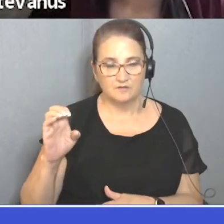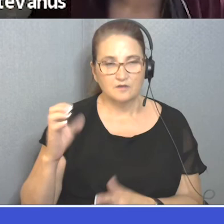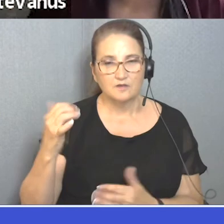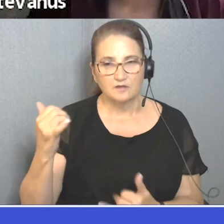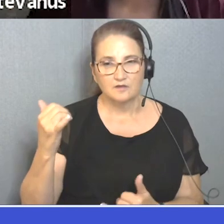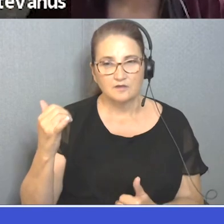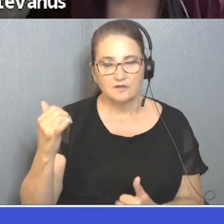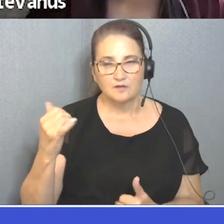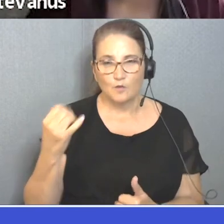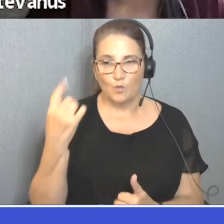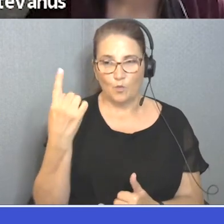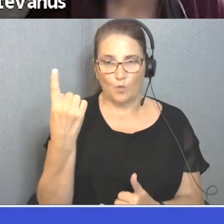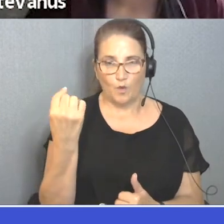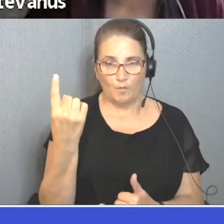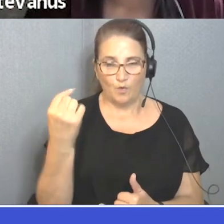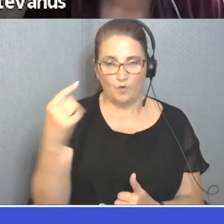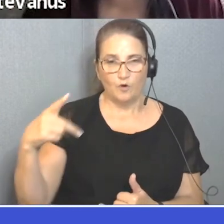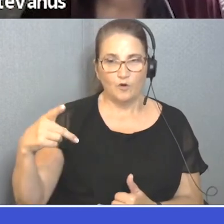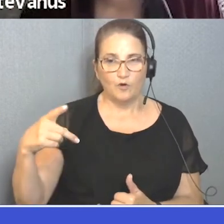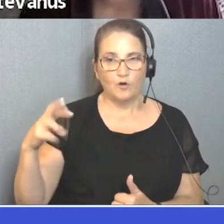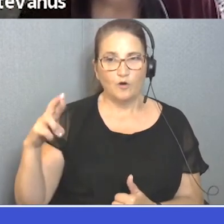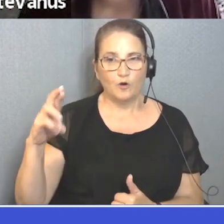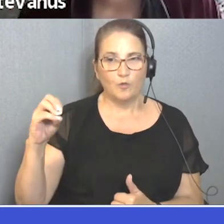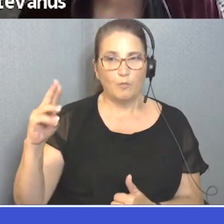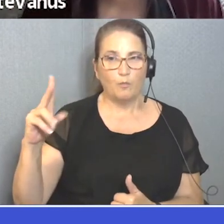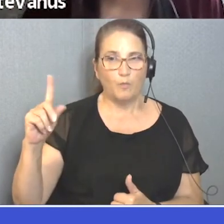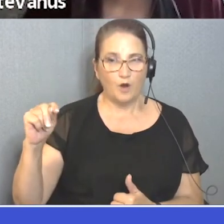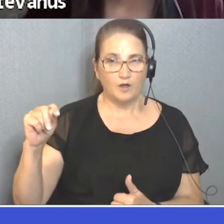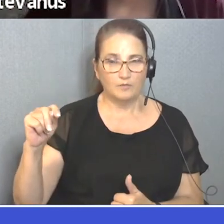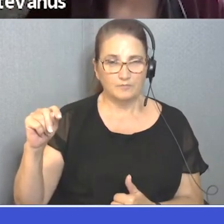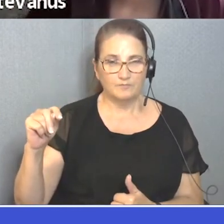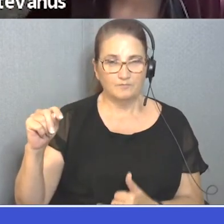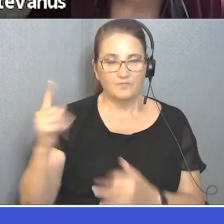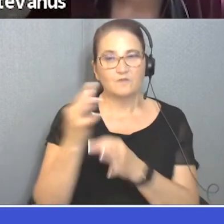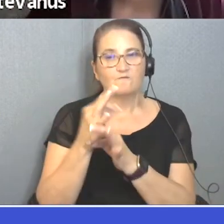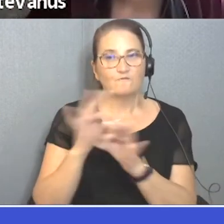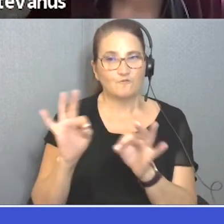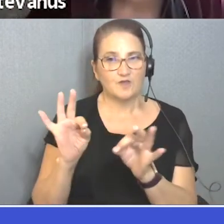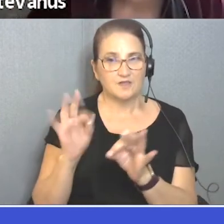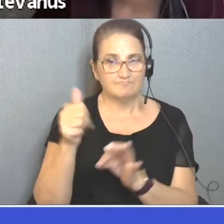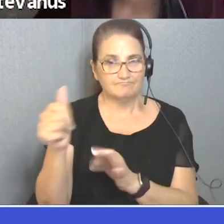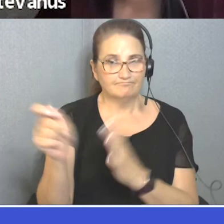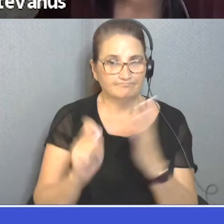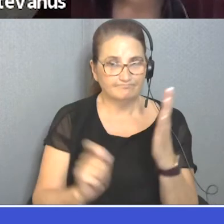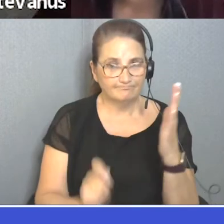So that was 90 seconds. I want to give us one